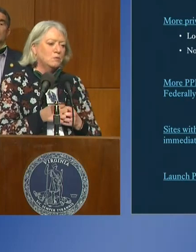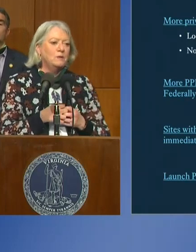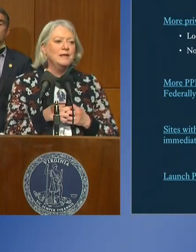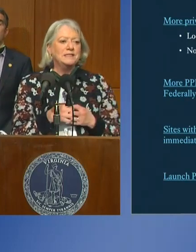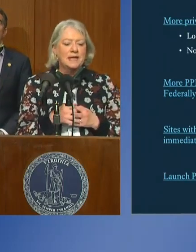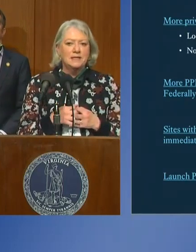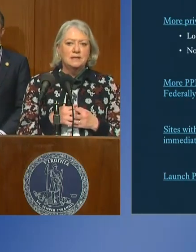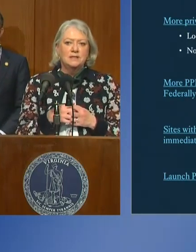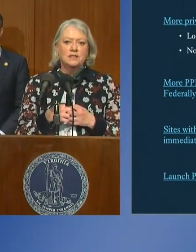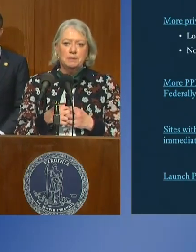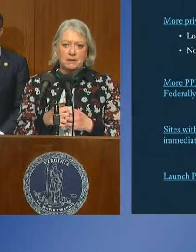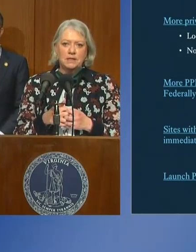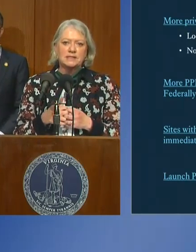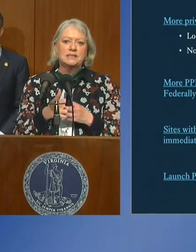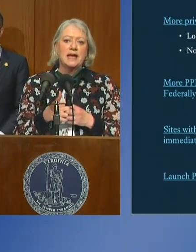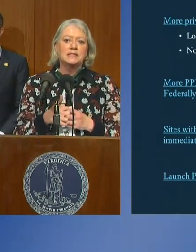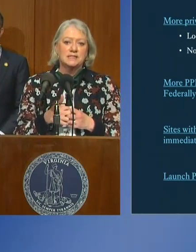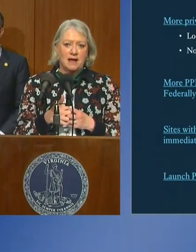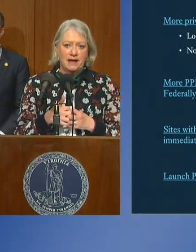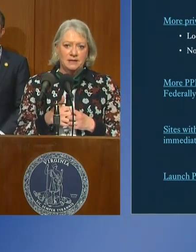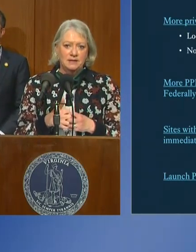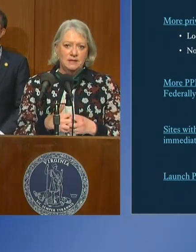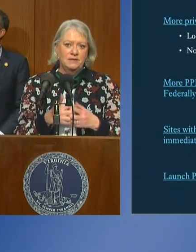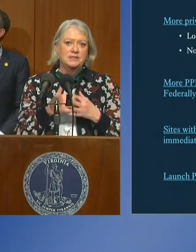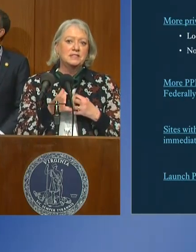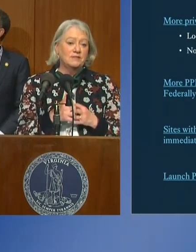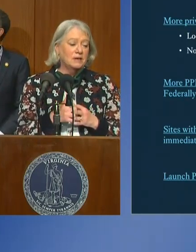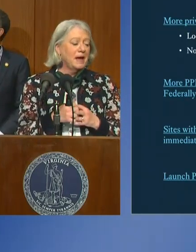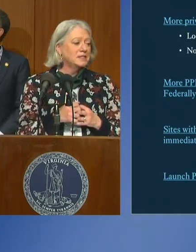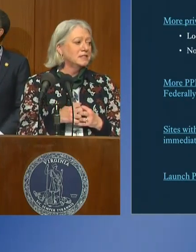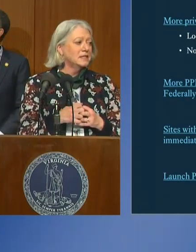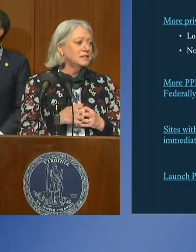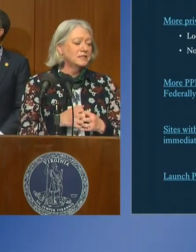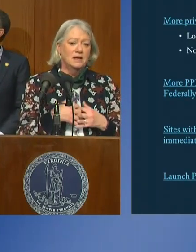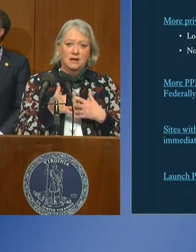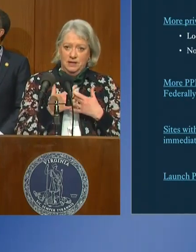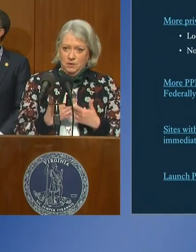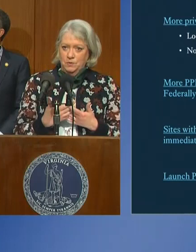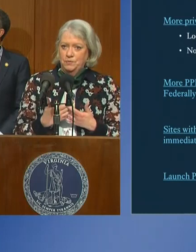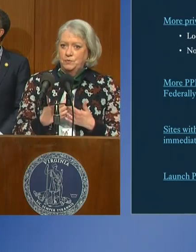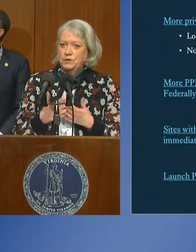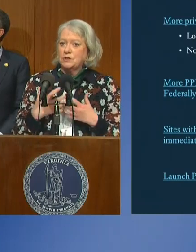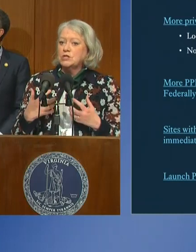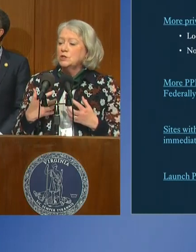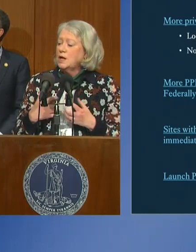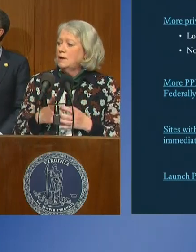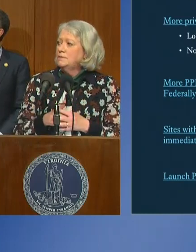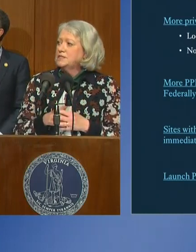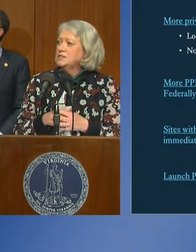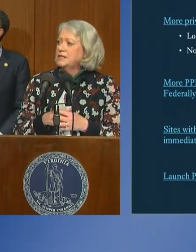YOU THINK ABOUT THE GOVERNOR SAID IT WAS. SEVEN WAS WHY WE